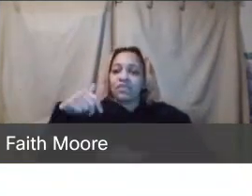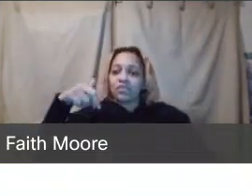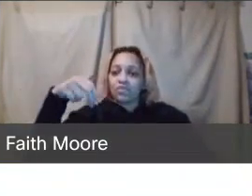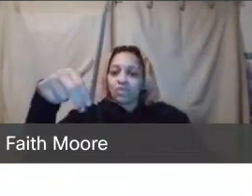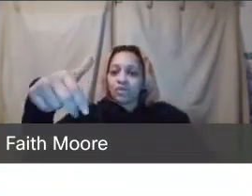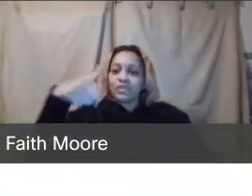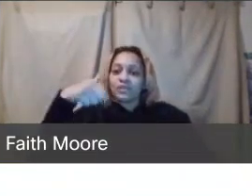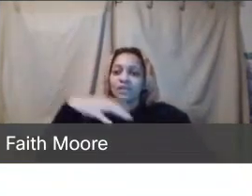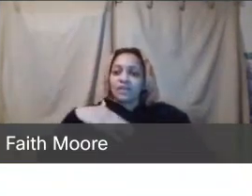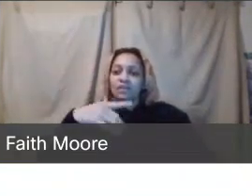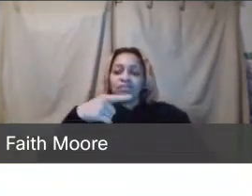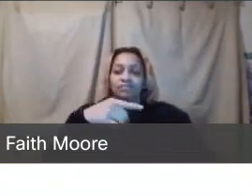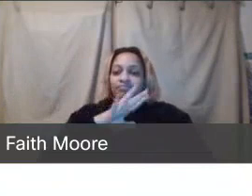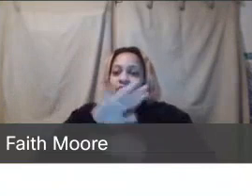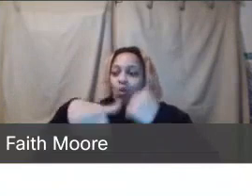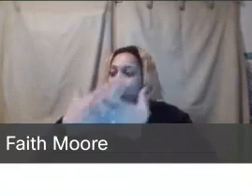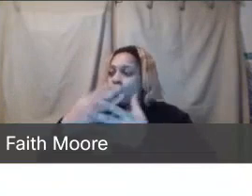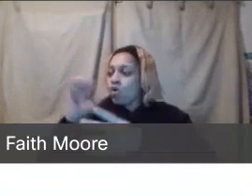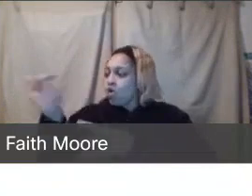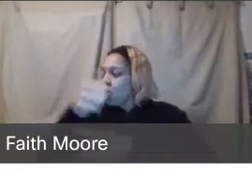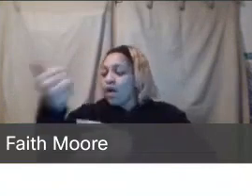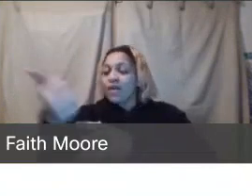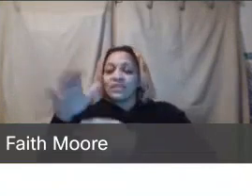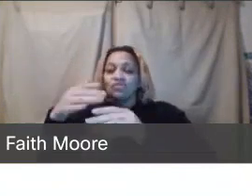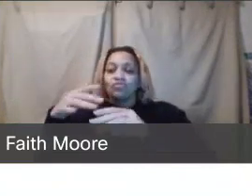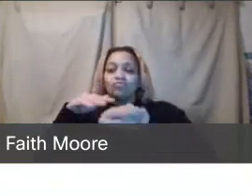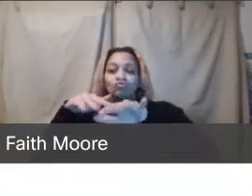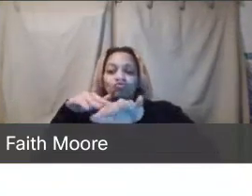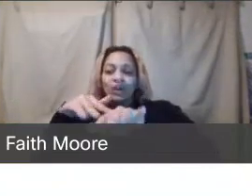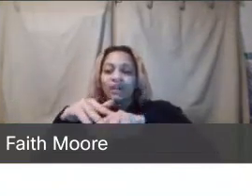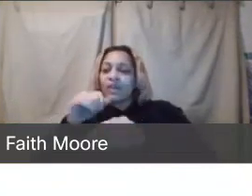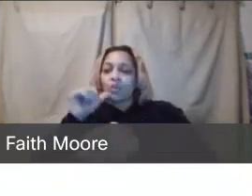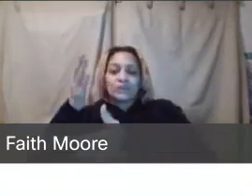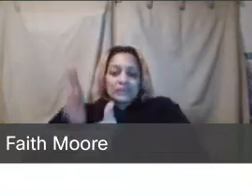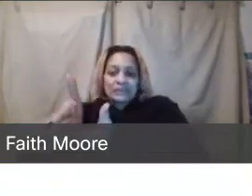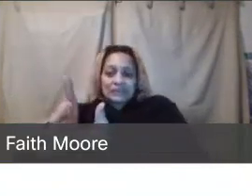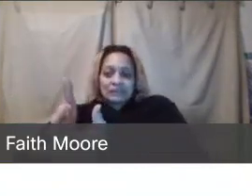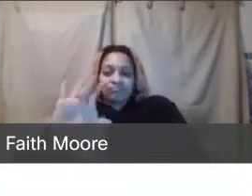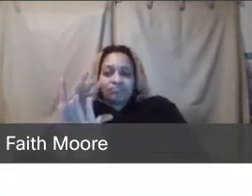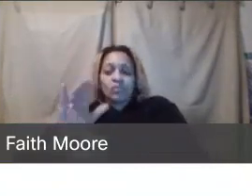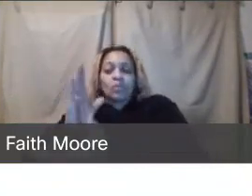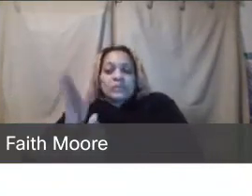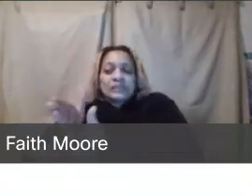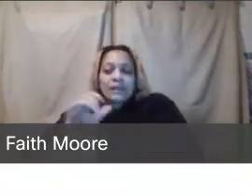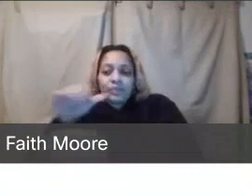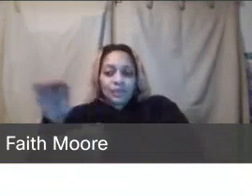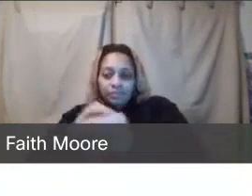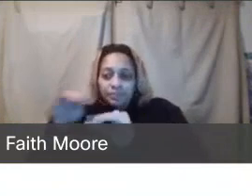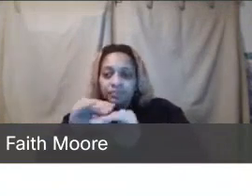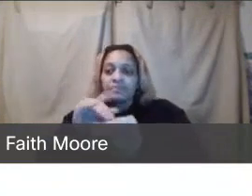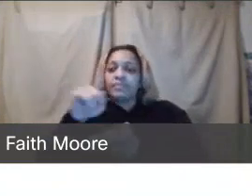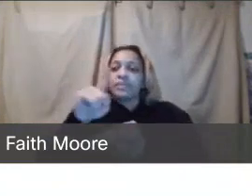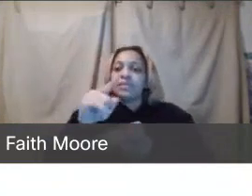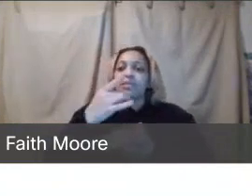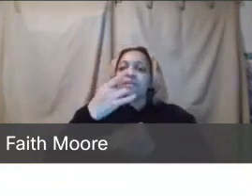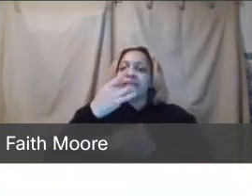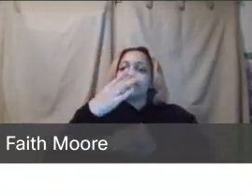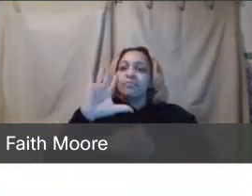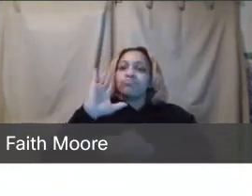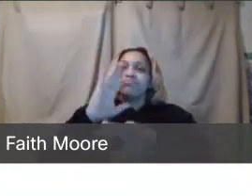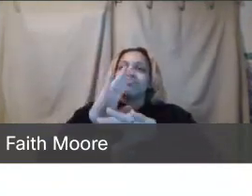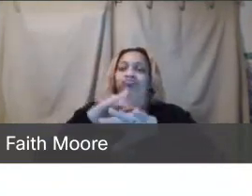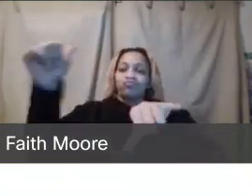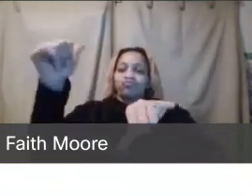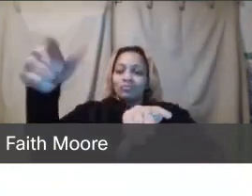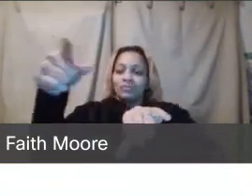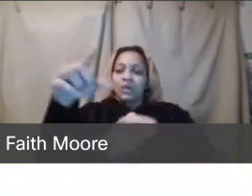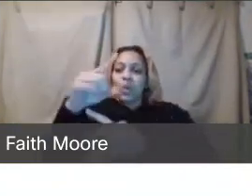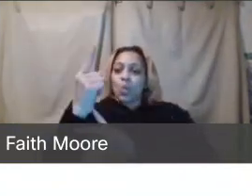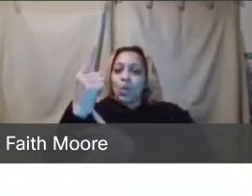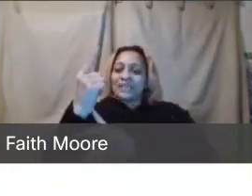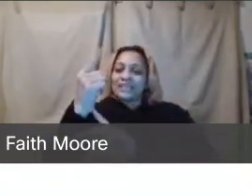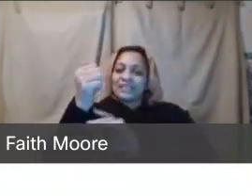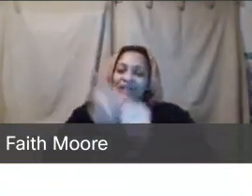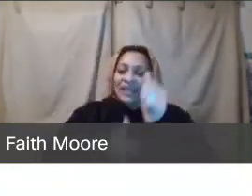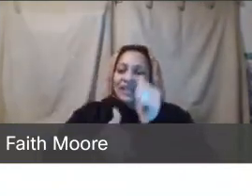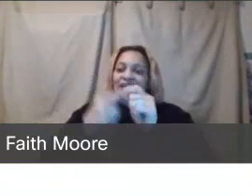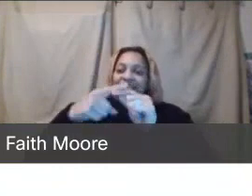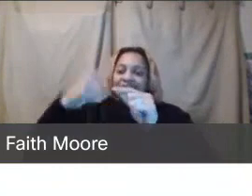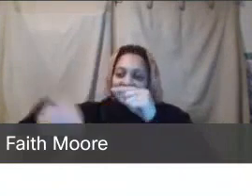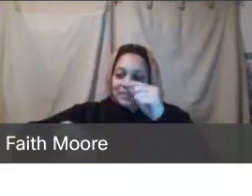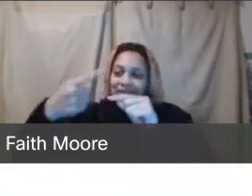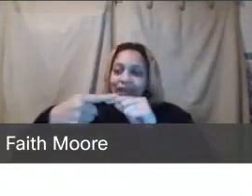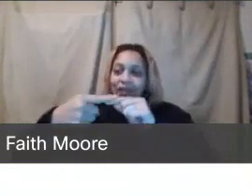because all other traffic does not move at that time and what that means is that the call for the crossing comes up once per cycle instead of twice per cycle in 2.